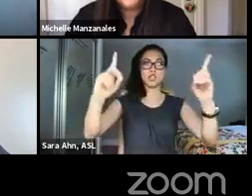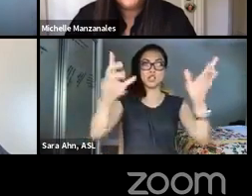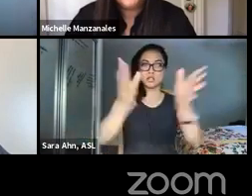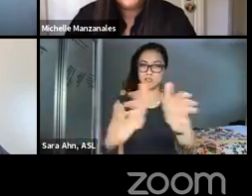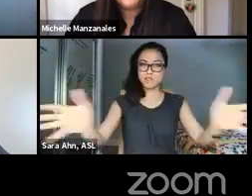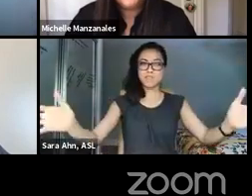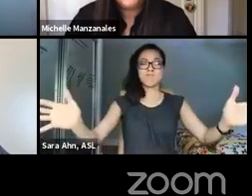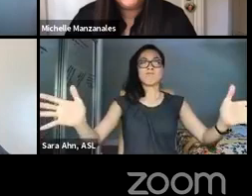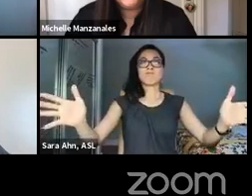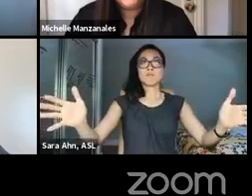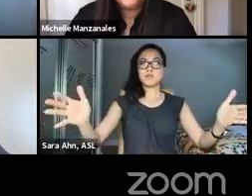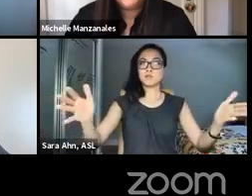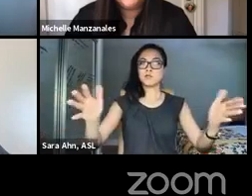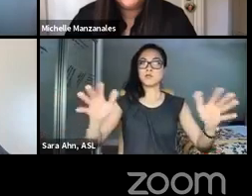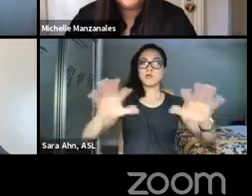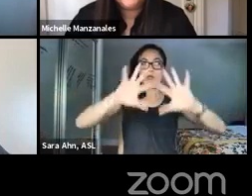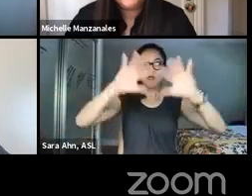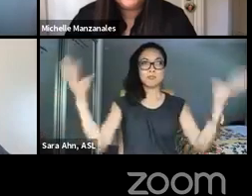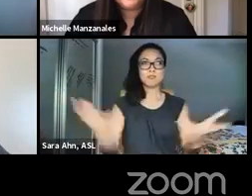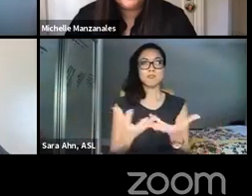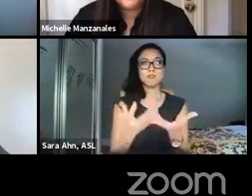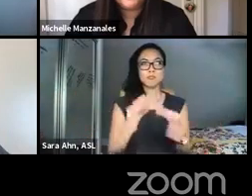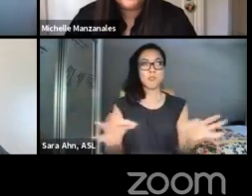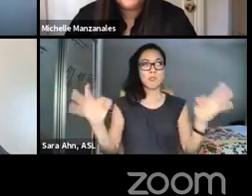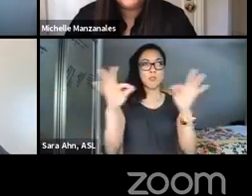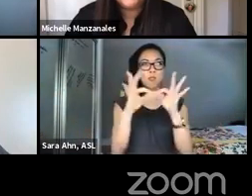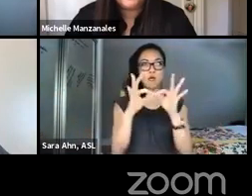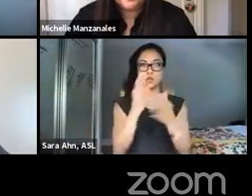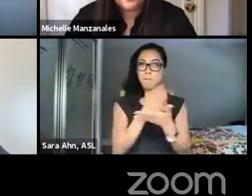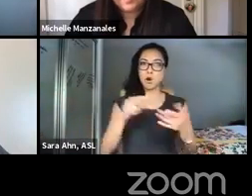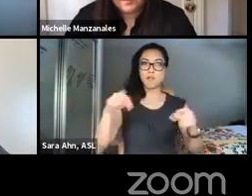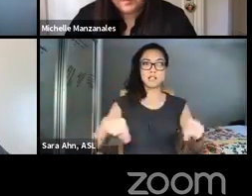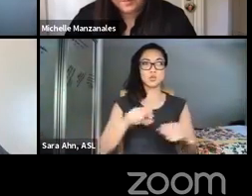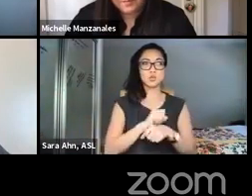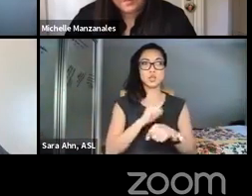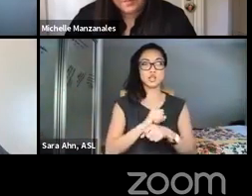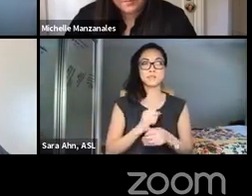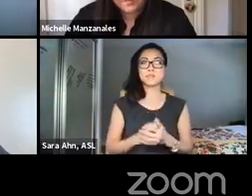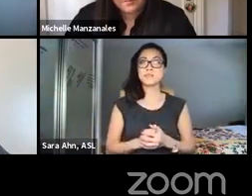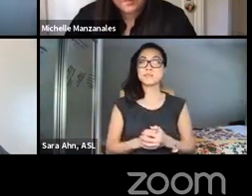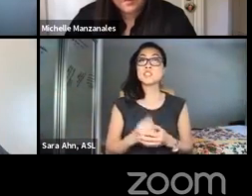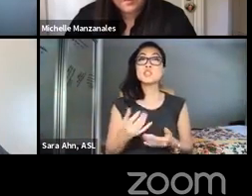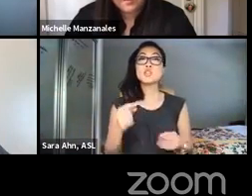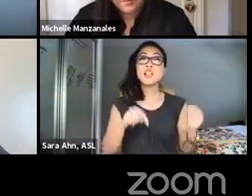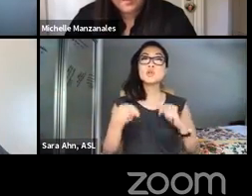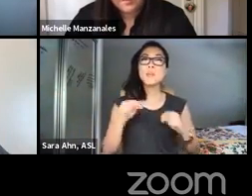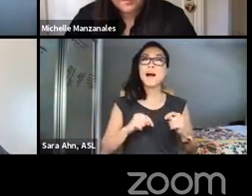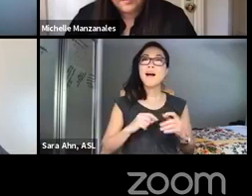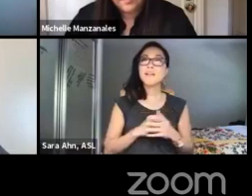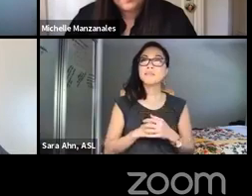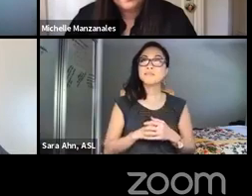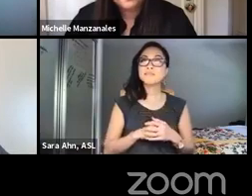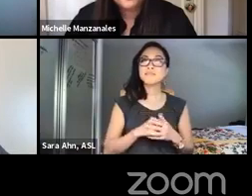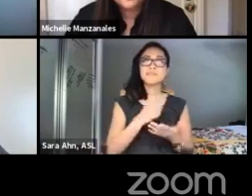works full time or in an after-school capacity in one or 10 schools at the same time and